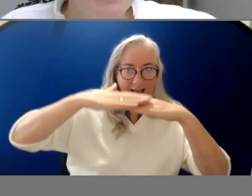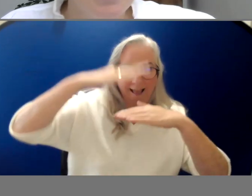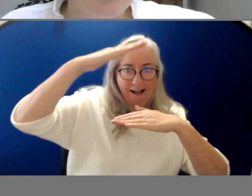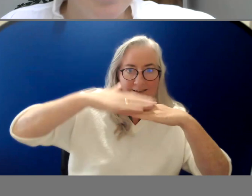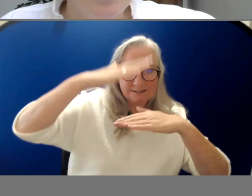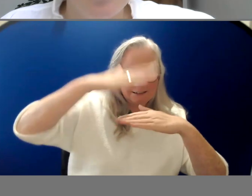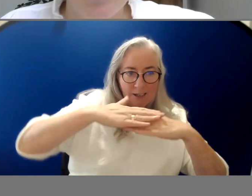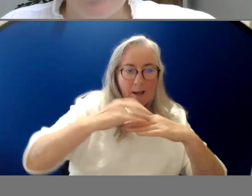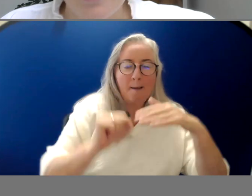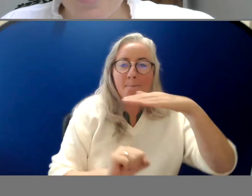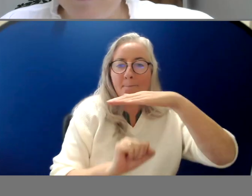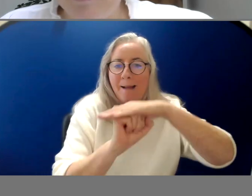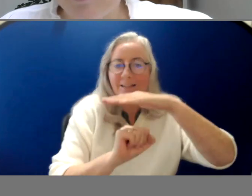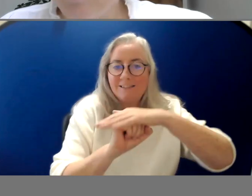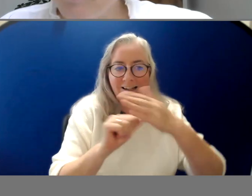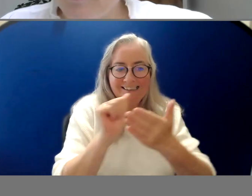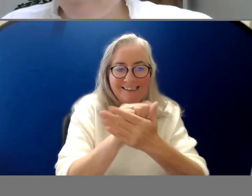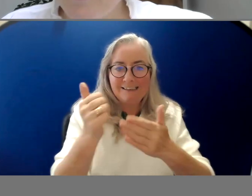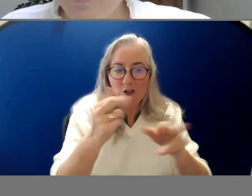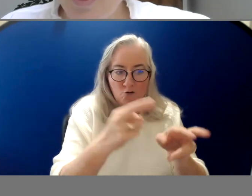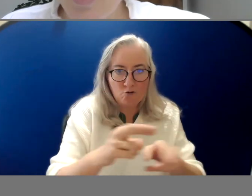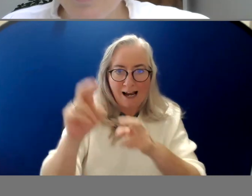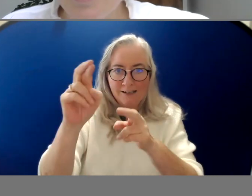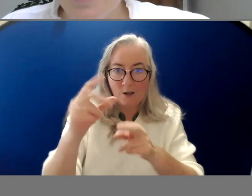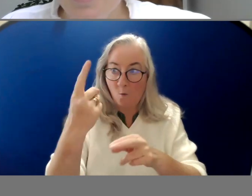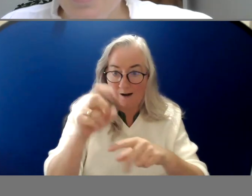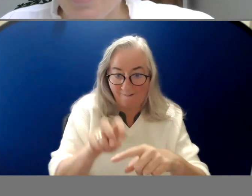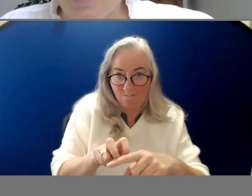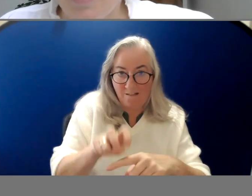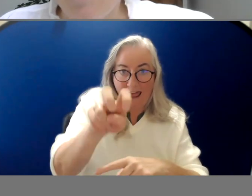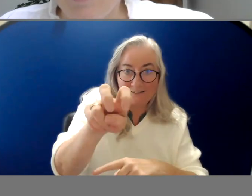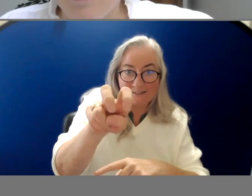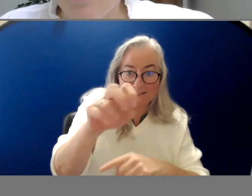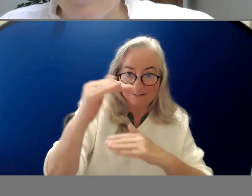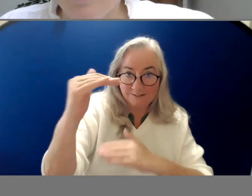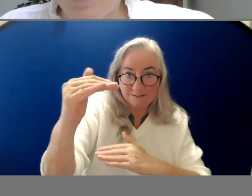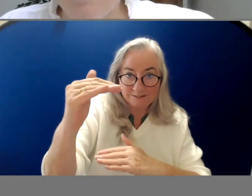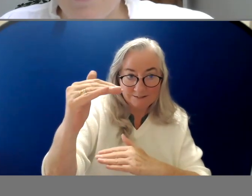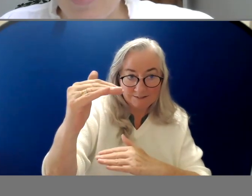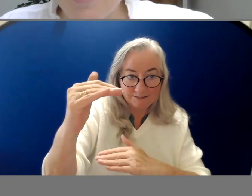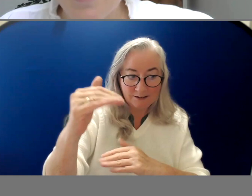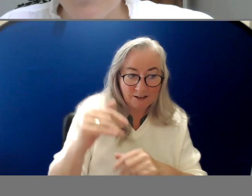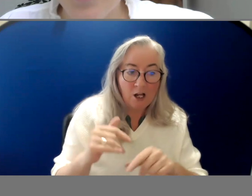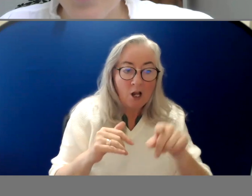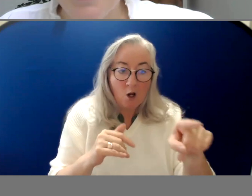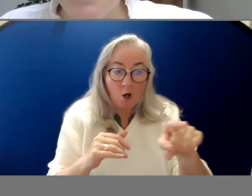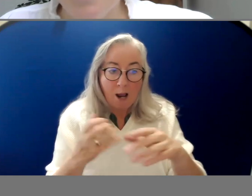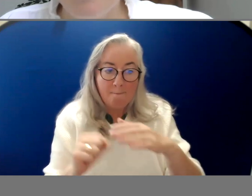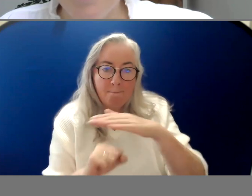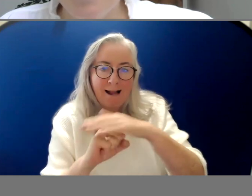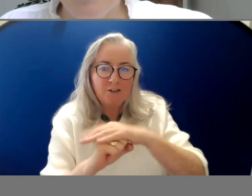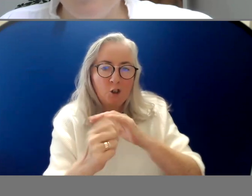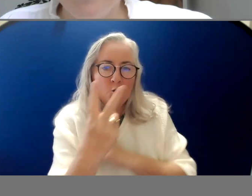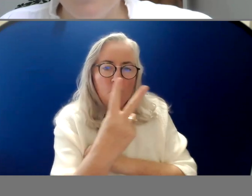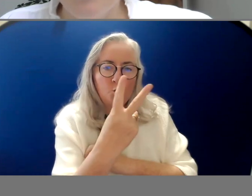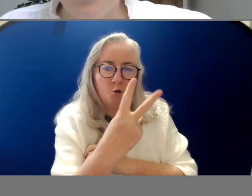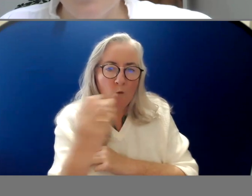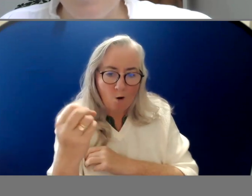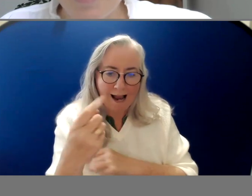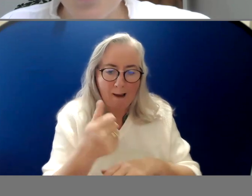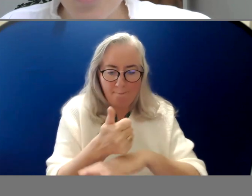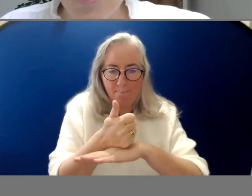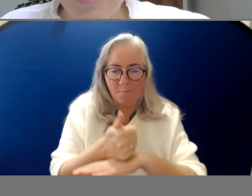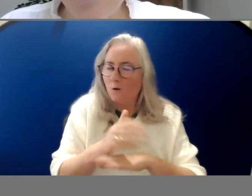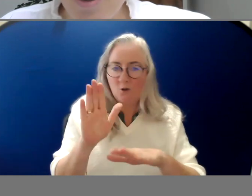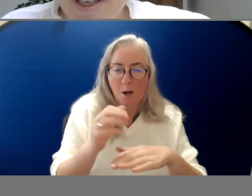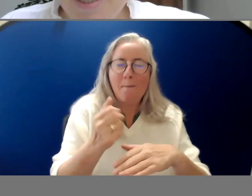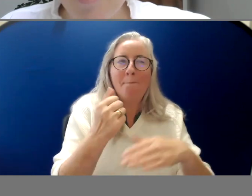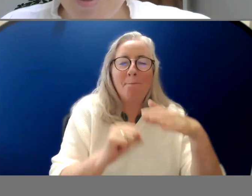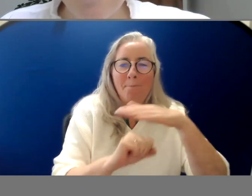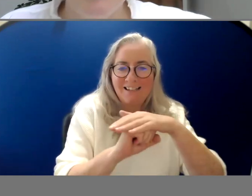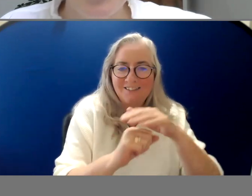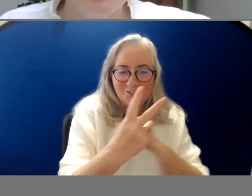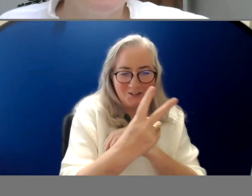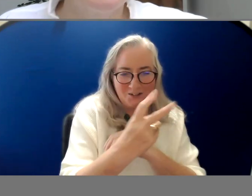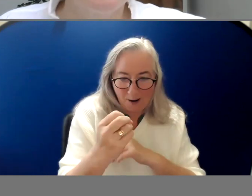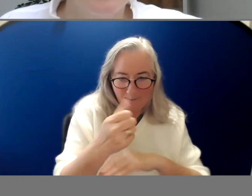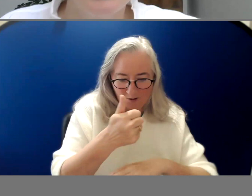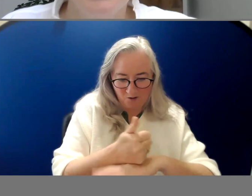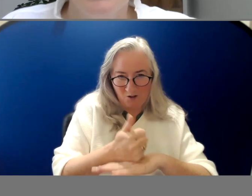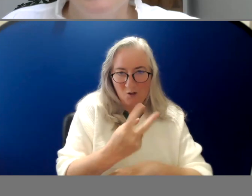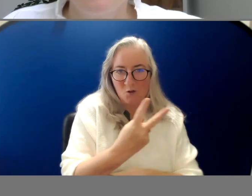16 risers in one flight and a max of 220 rise and a minimum 220 tread